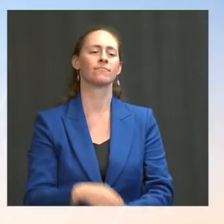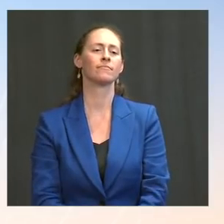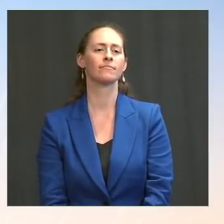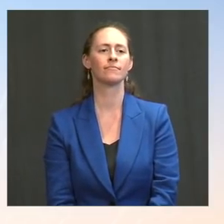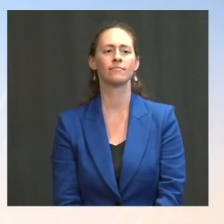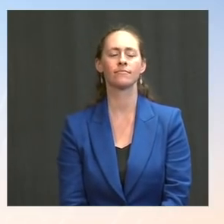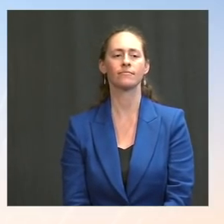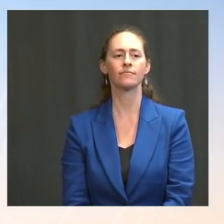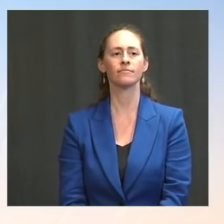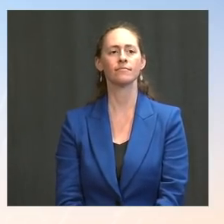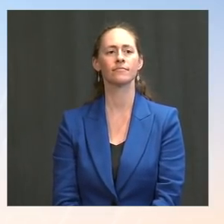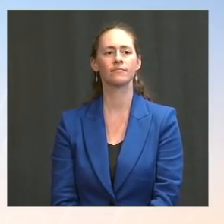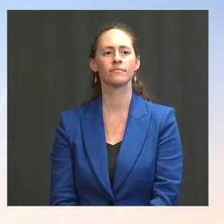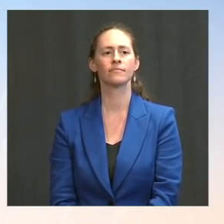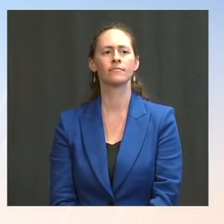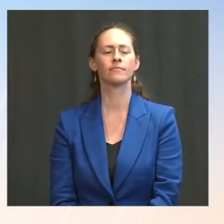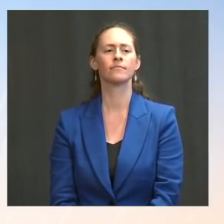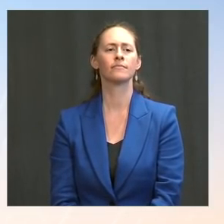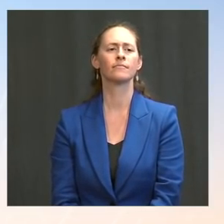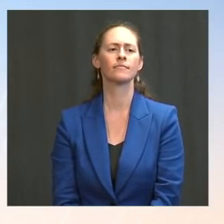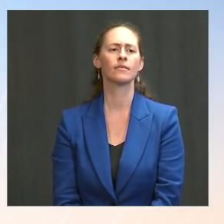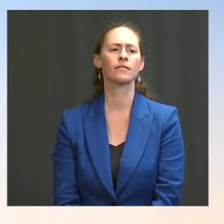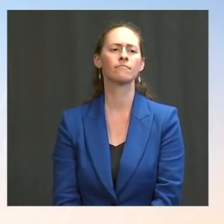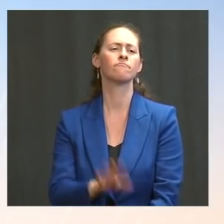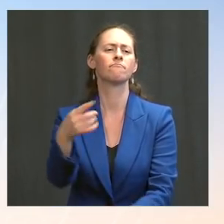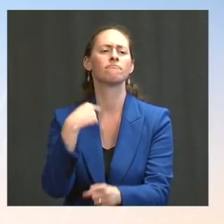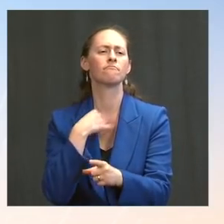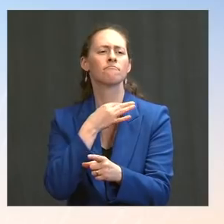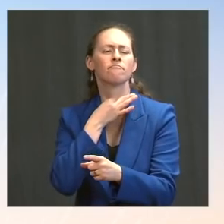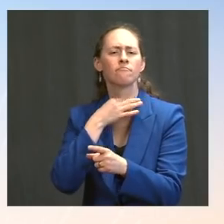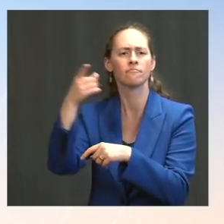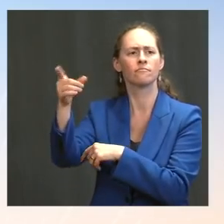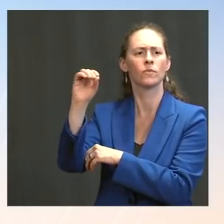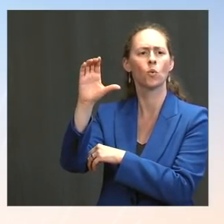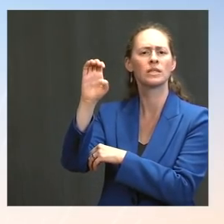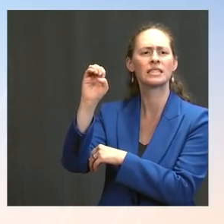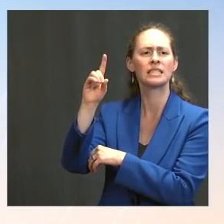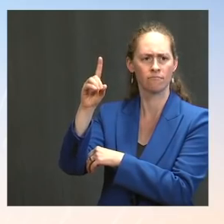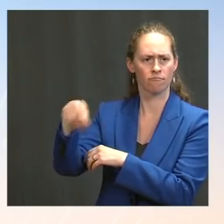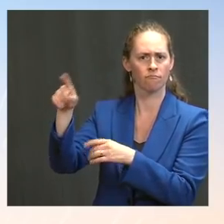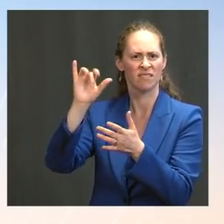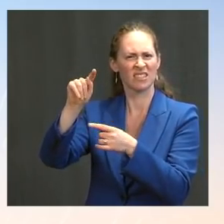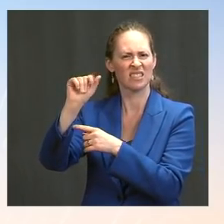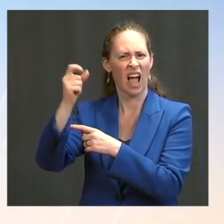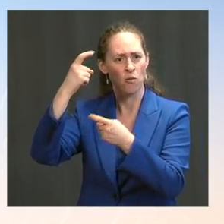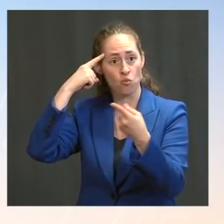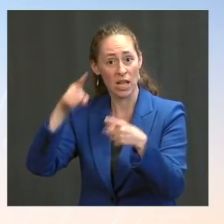The Press: Brian, I wanted to ask you about the OECD tax agreement. Are you concerned at all that that could get held up;